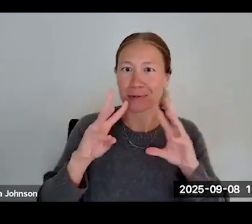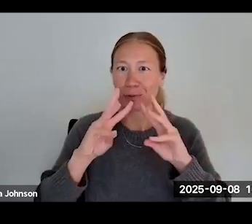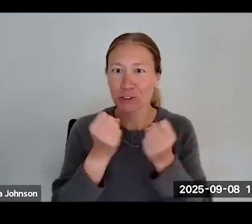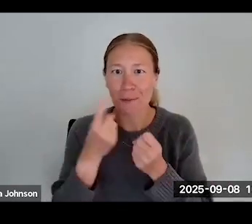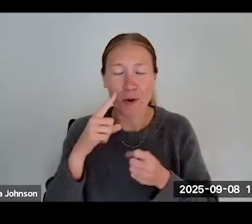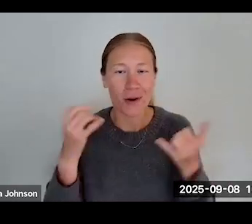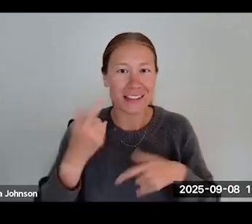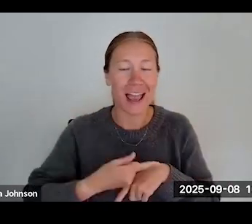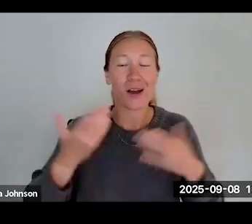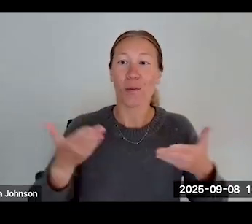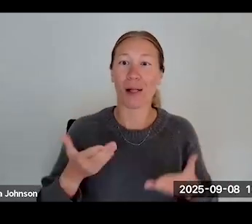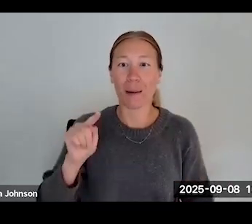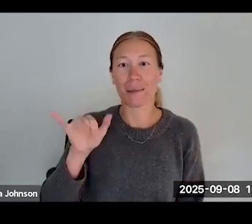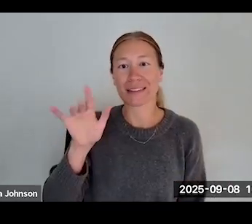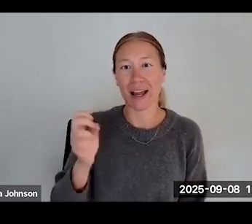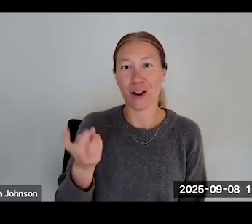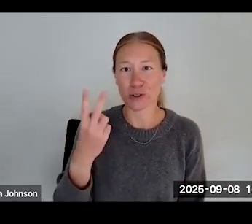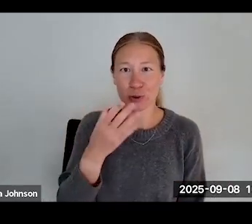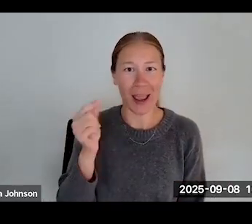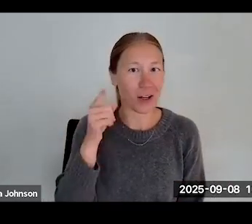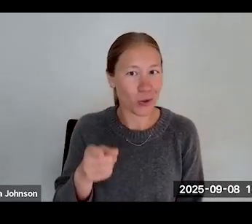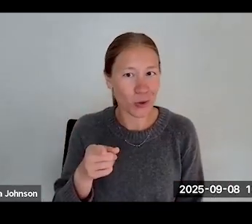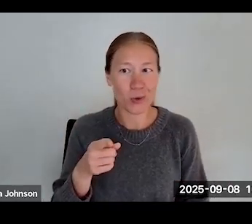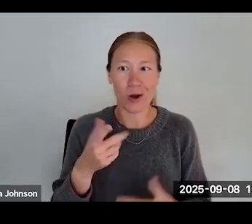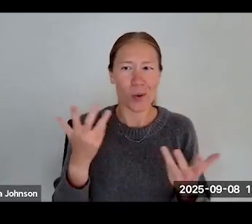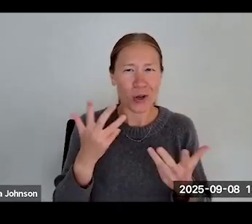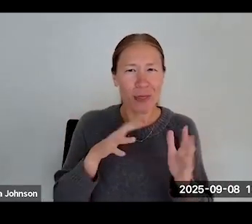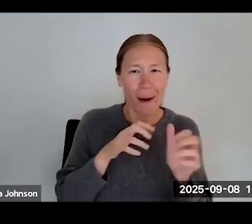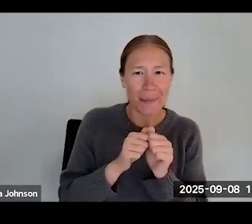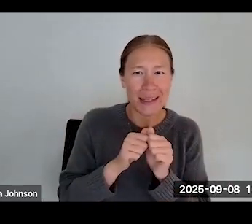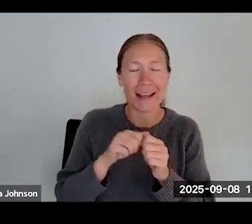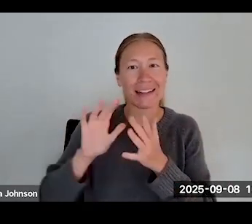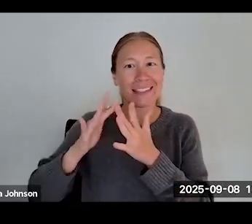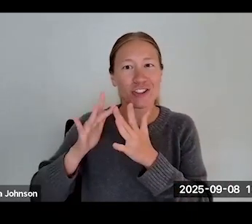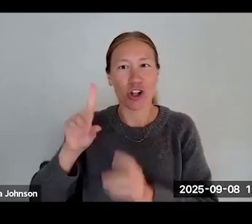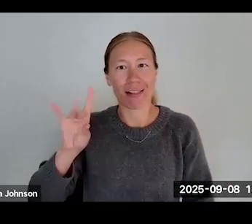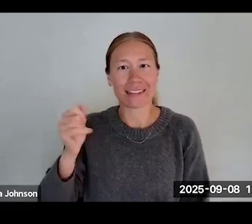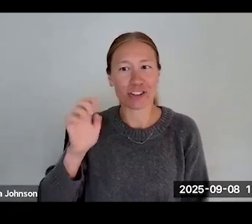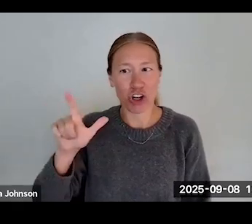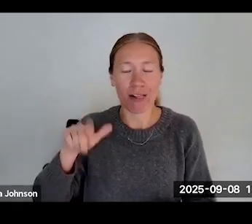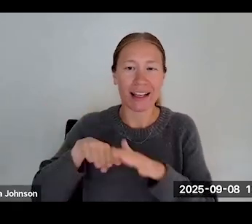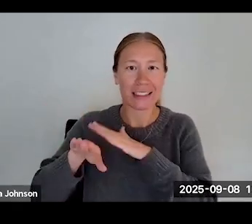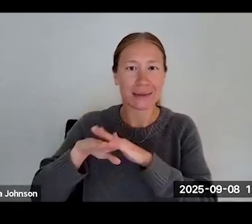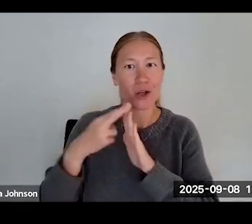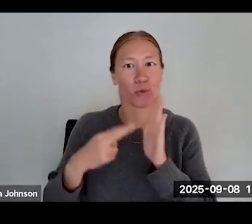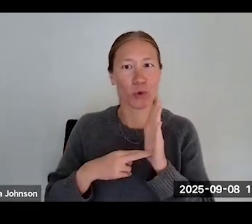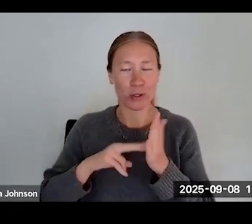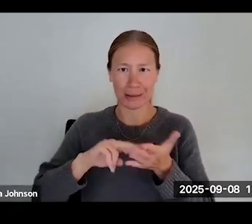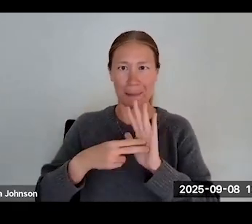So welcome to the Title II and You: What do the Updated Digital Accessibility Rules Mean to You session. So I'm Phil Deaton.